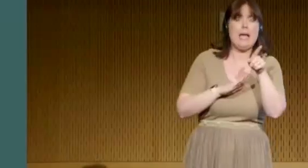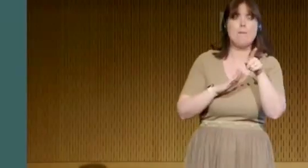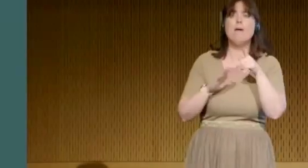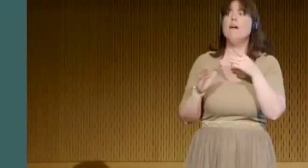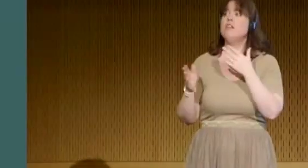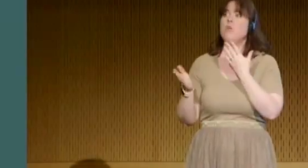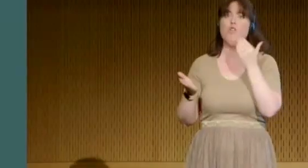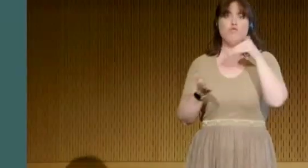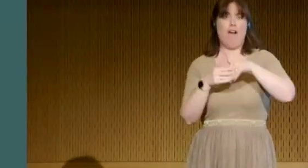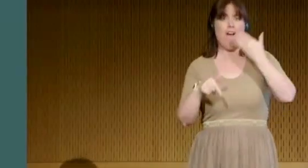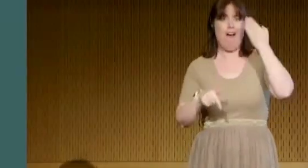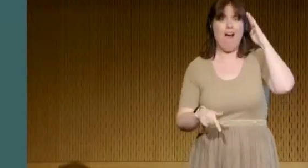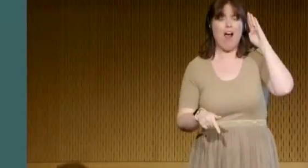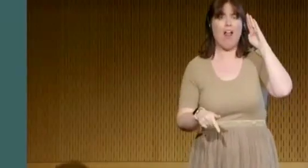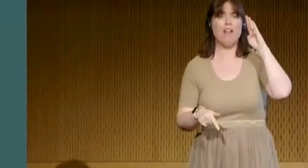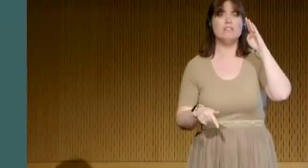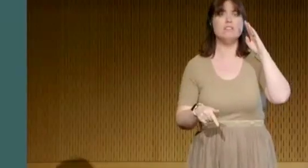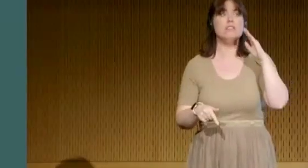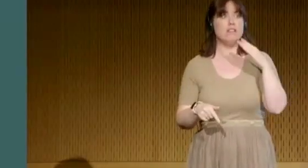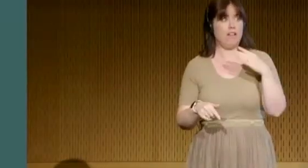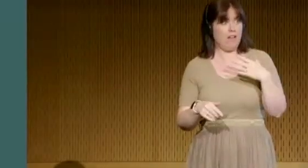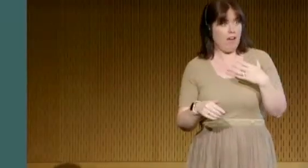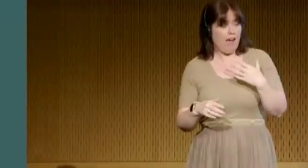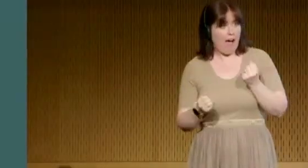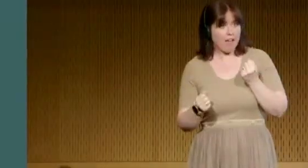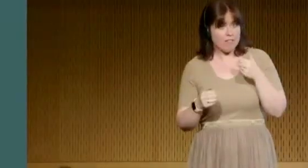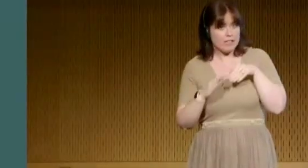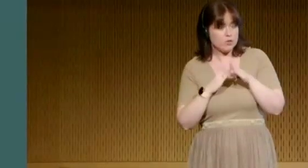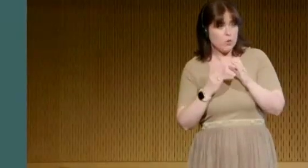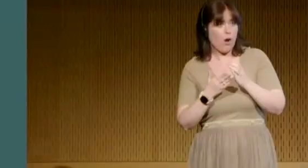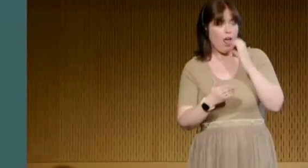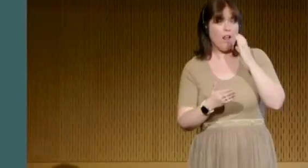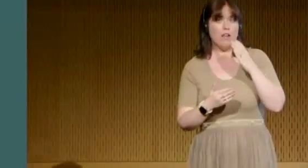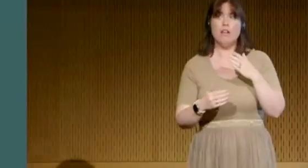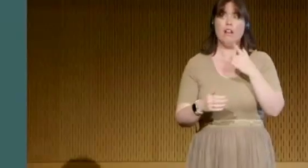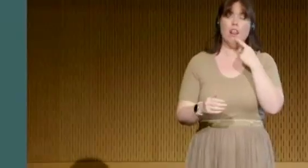You know that they're actually even getting into college to us is a big win. Okay. So,